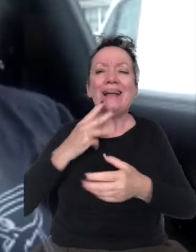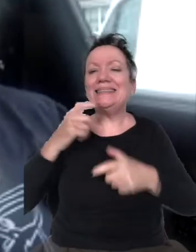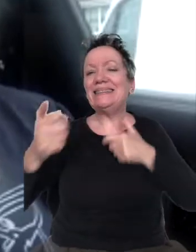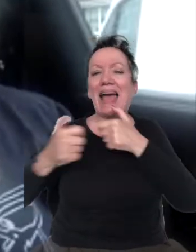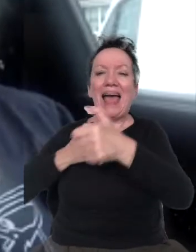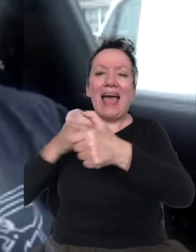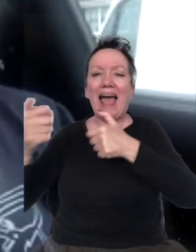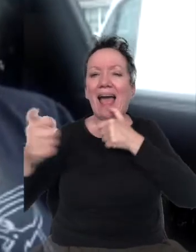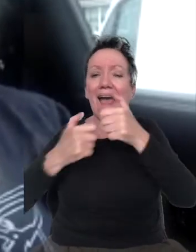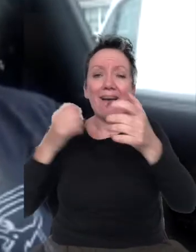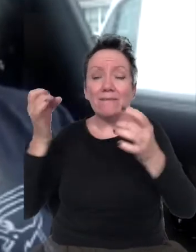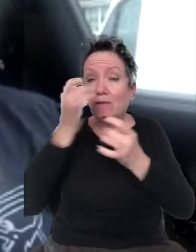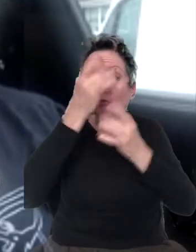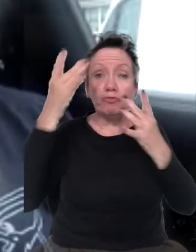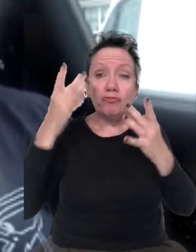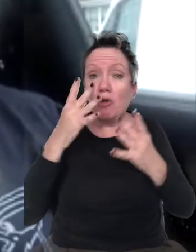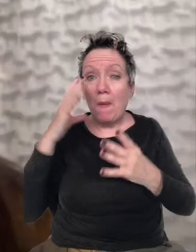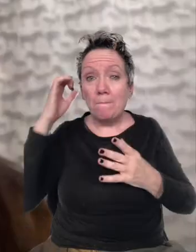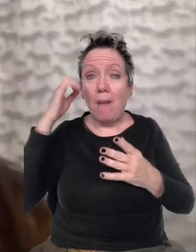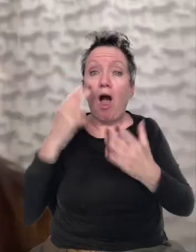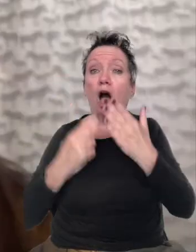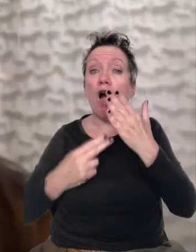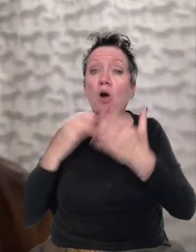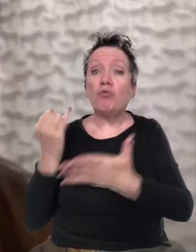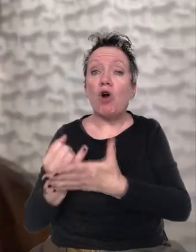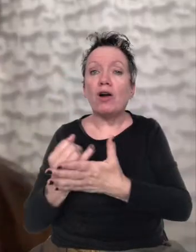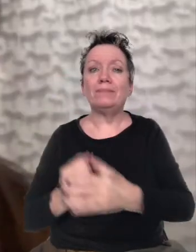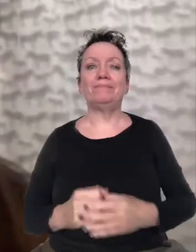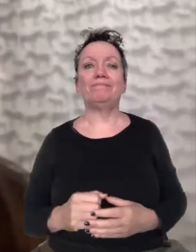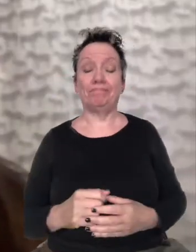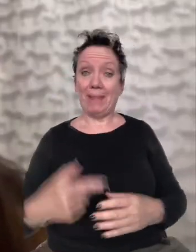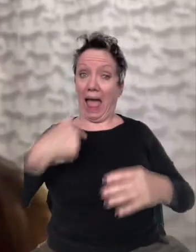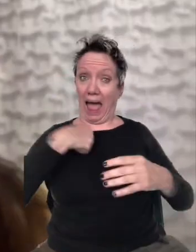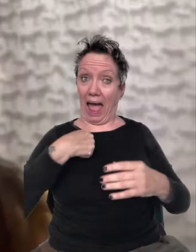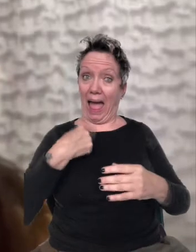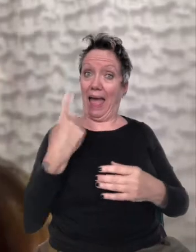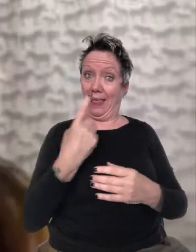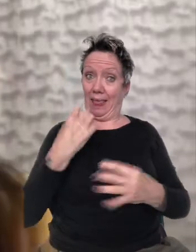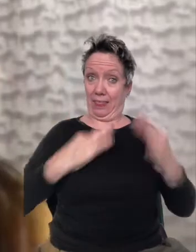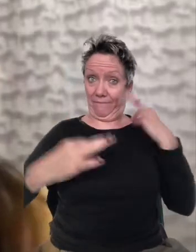Remembering about gone well, Paulina is the character I play the show.